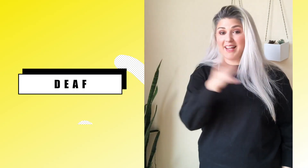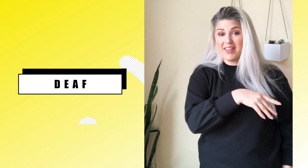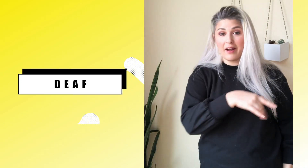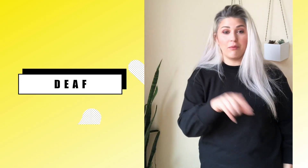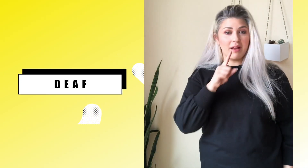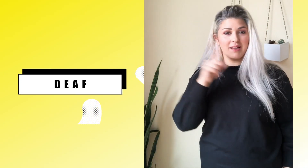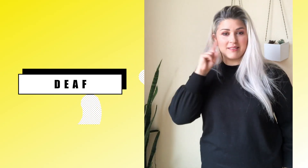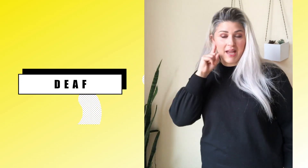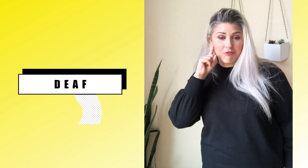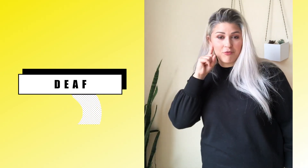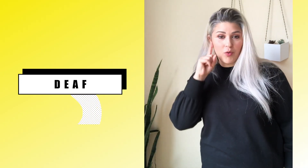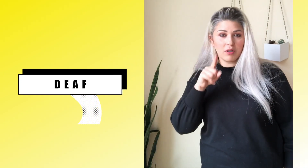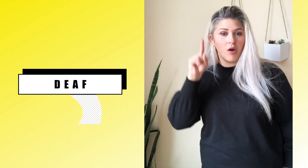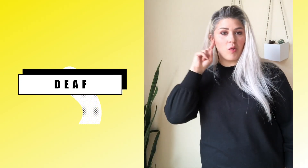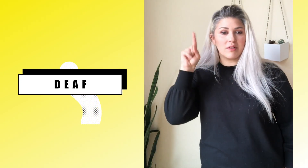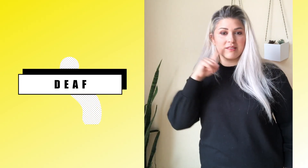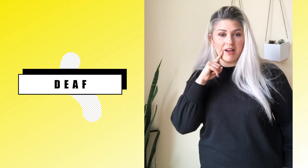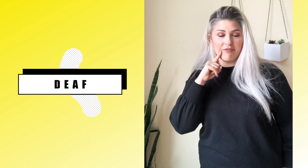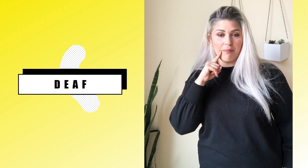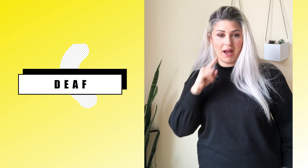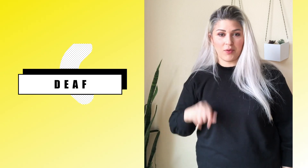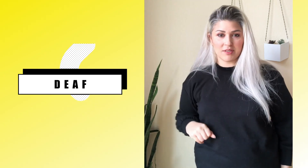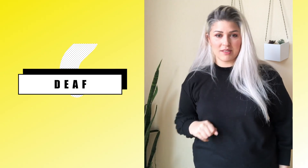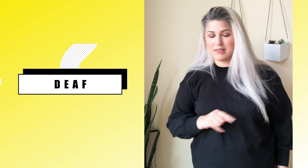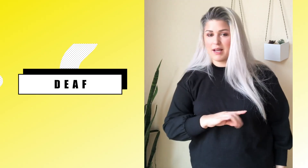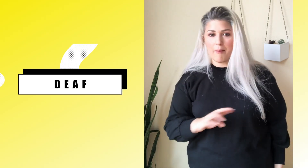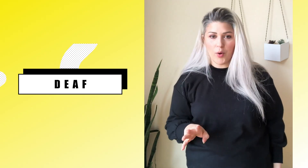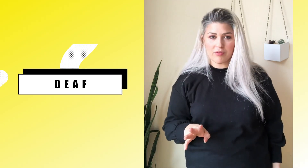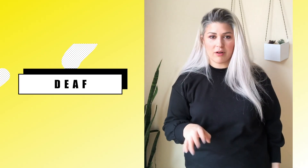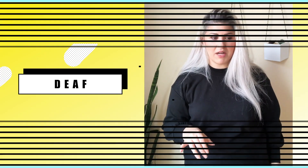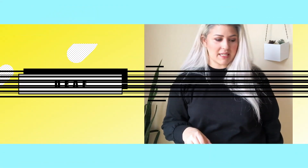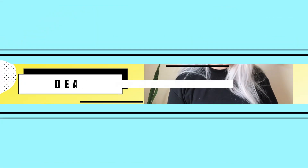Getting that out of the way deaf forward or deaf backwards. Both are correct.